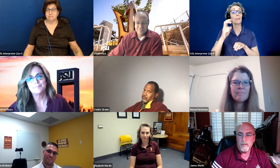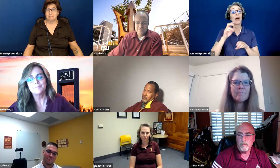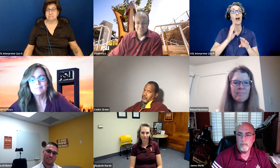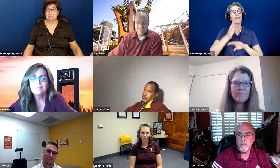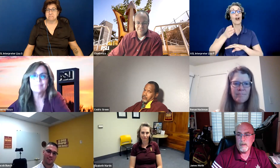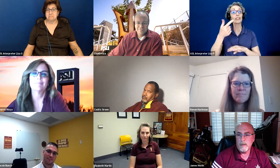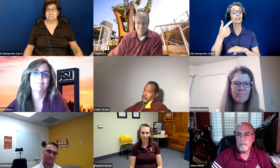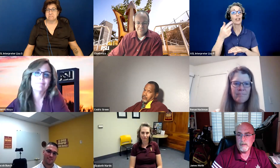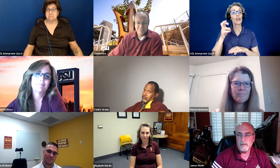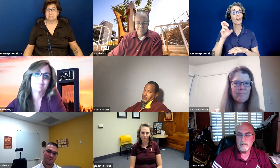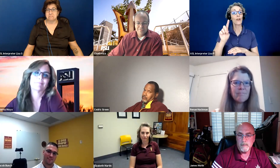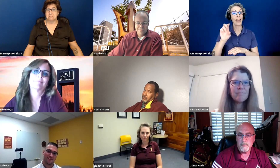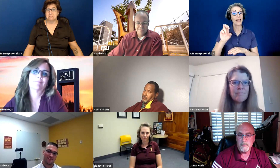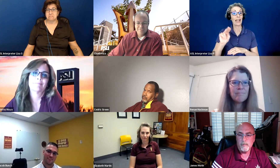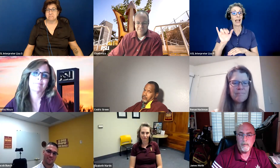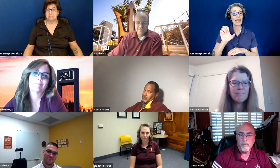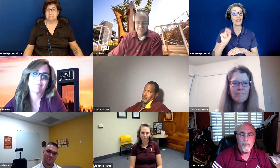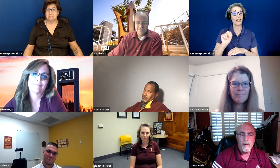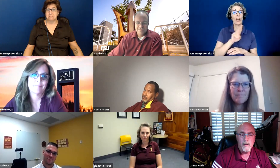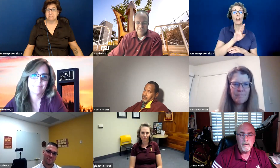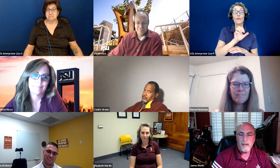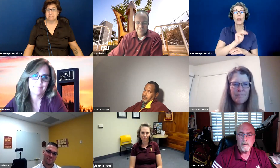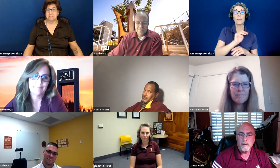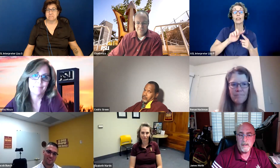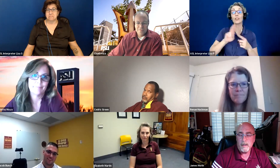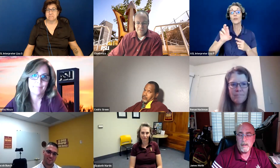We did some accessible as some downhill skiing,